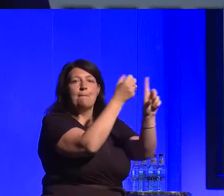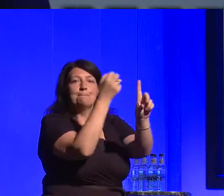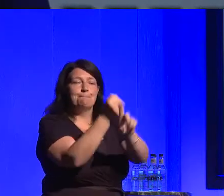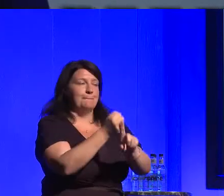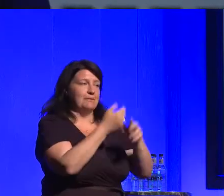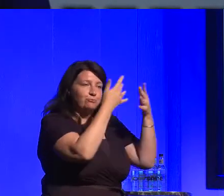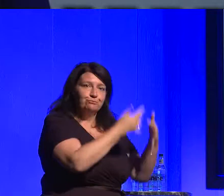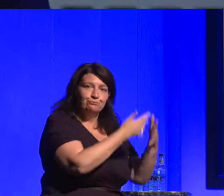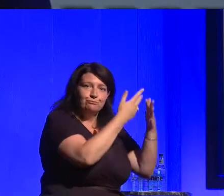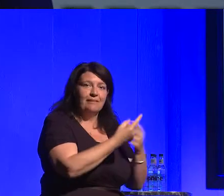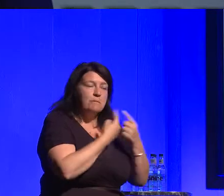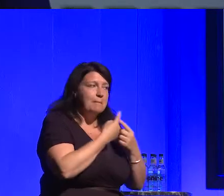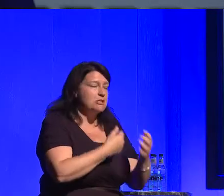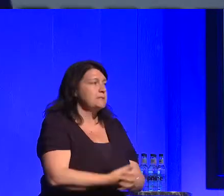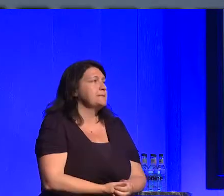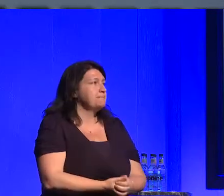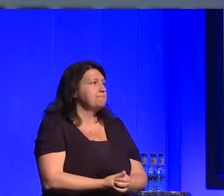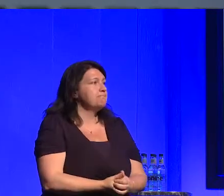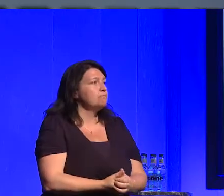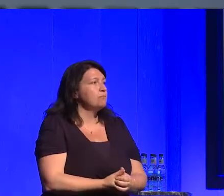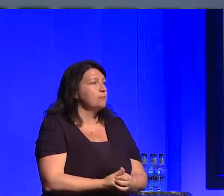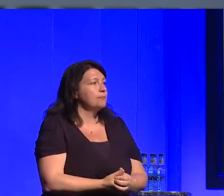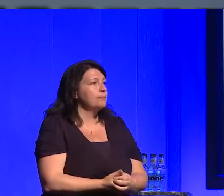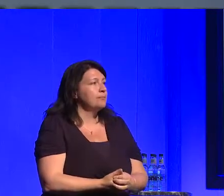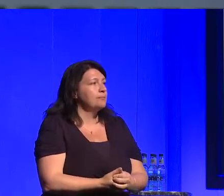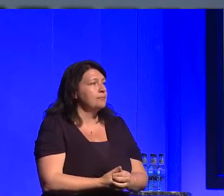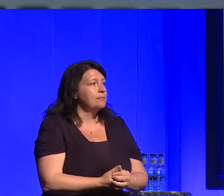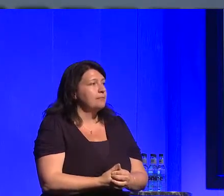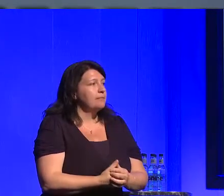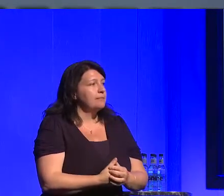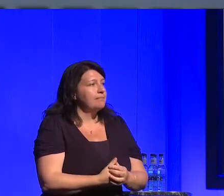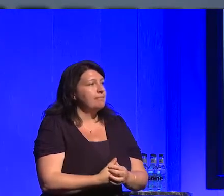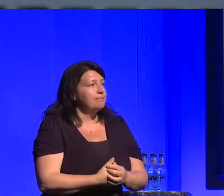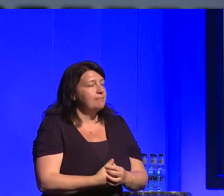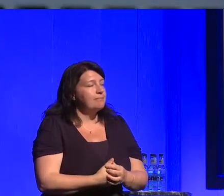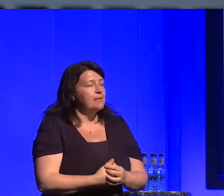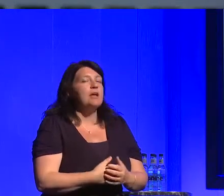the NHS. As we have thought about this, it has become clear to us that there are five things that